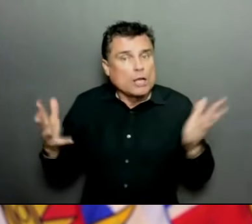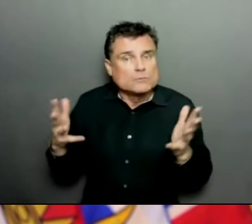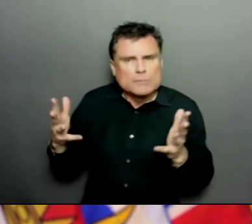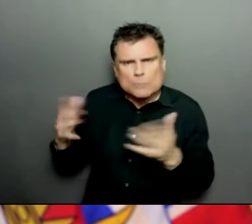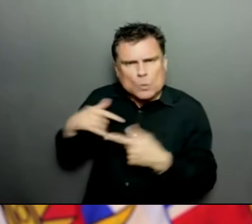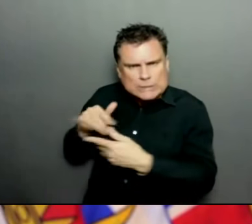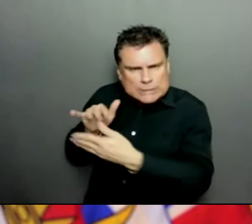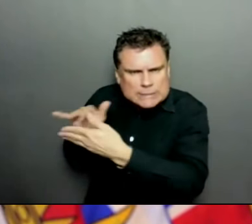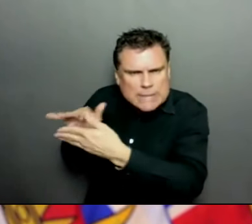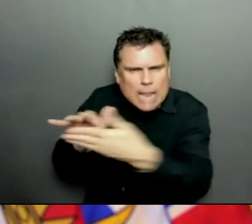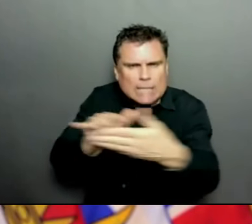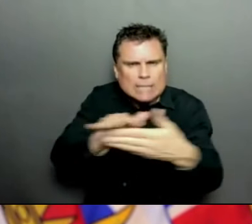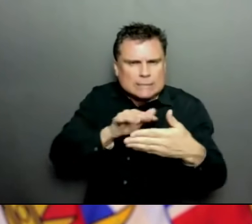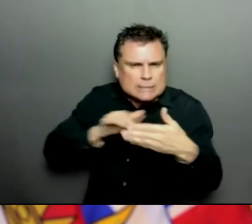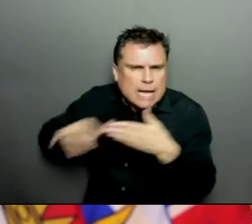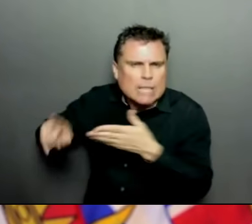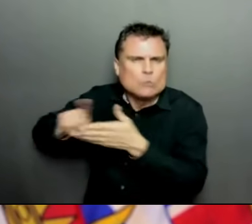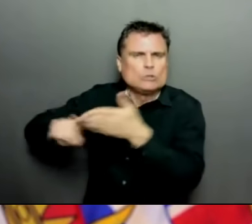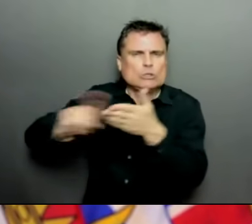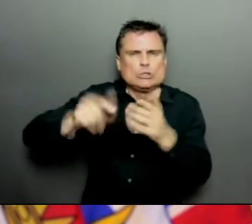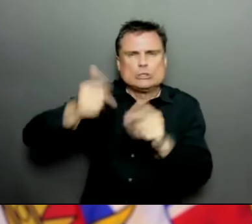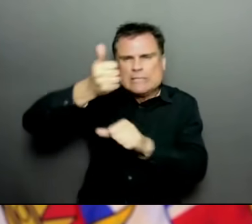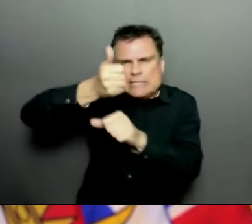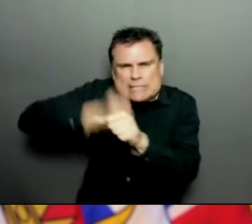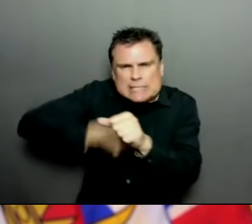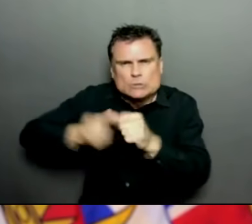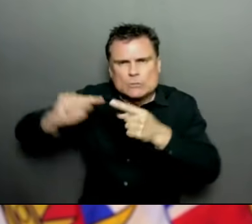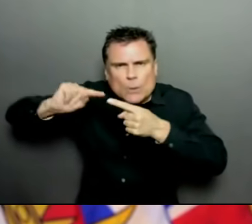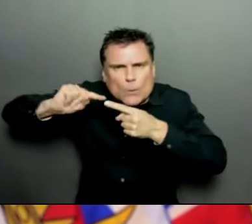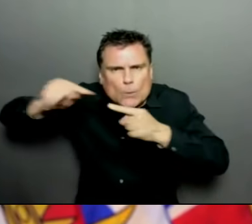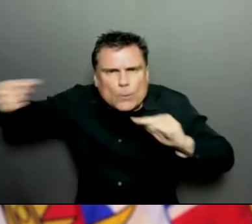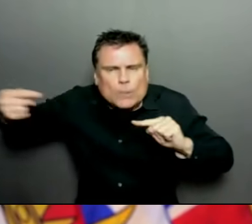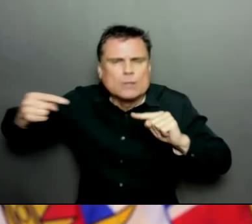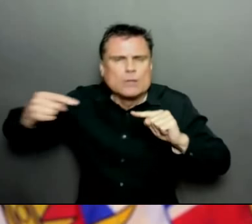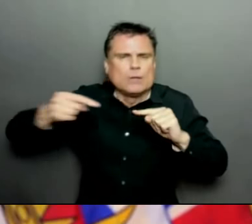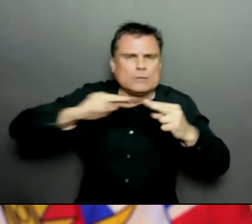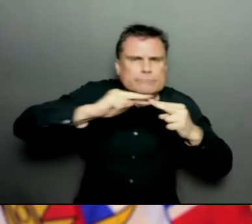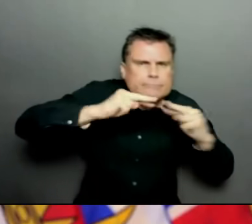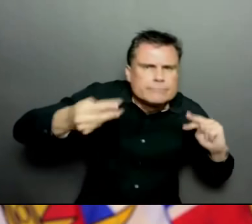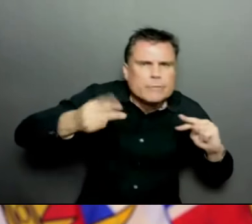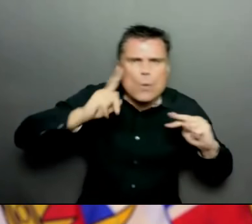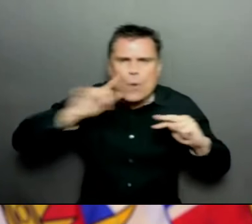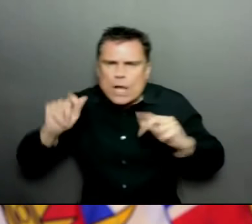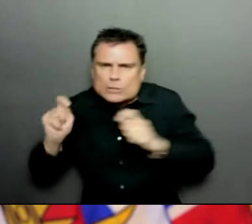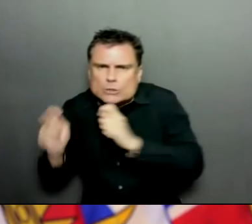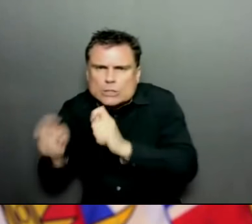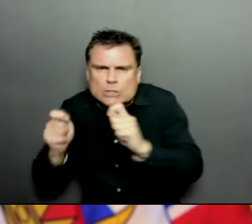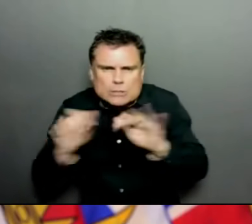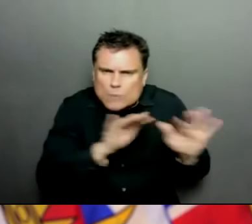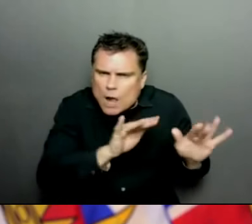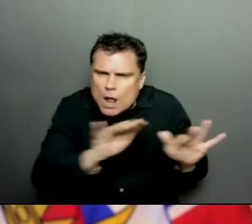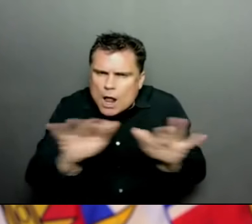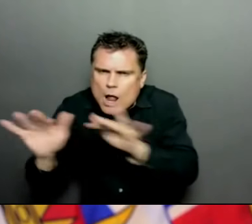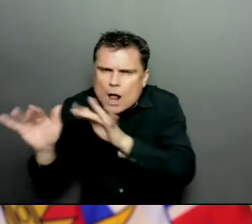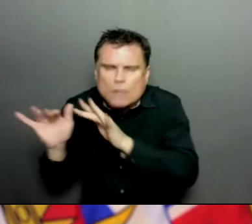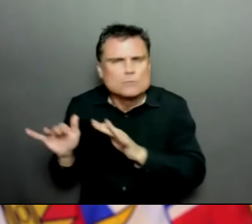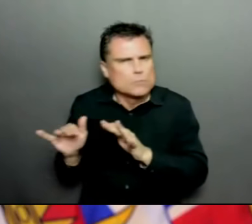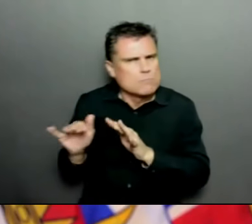probably this one mutation with a number of mutations on this one